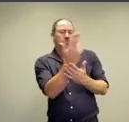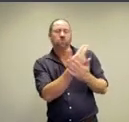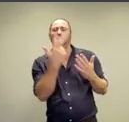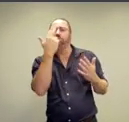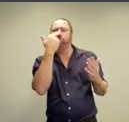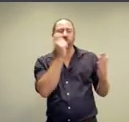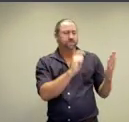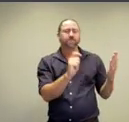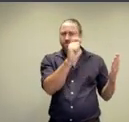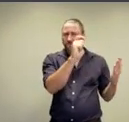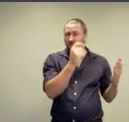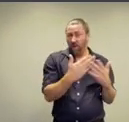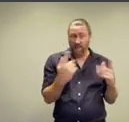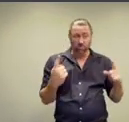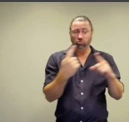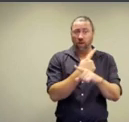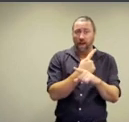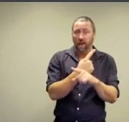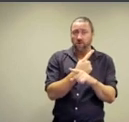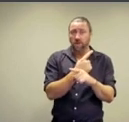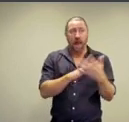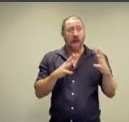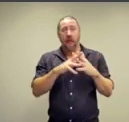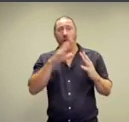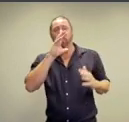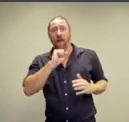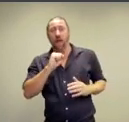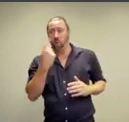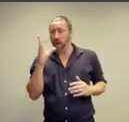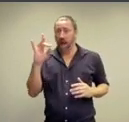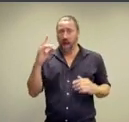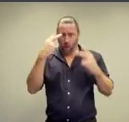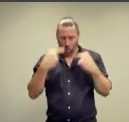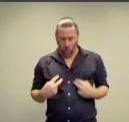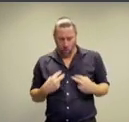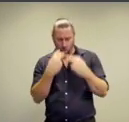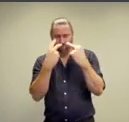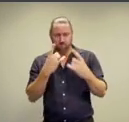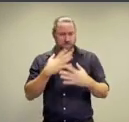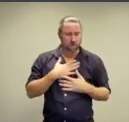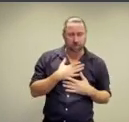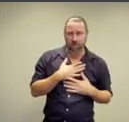altered the way gay men I guess, thought about themselves at the time or he partly